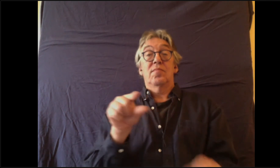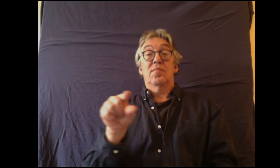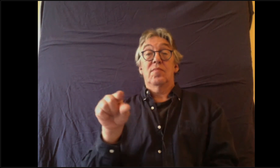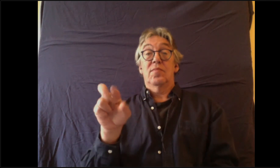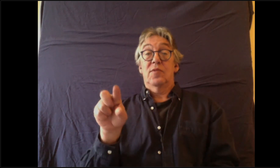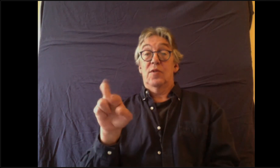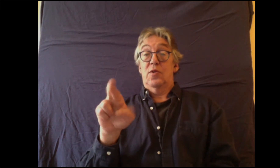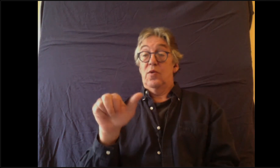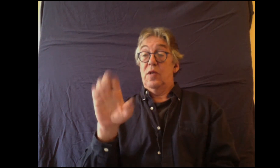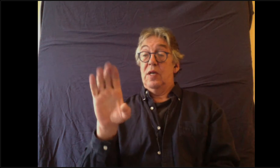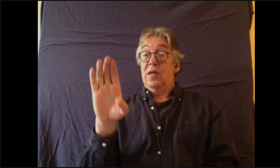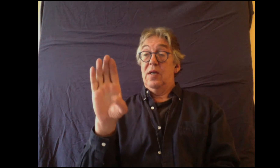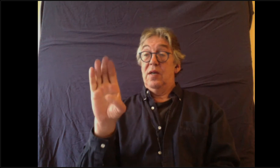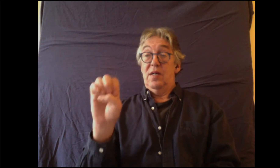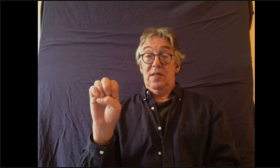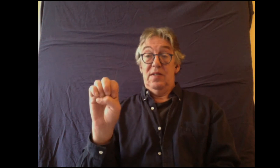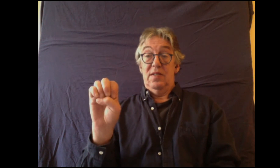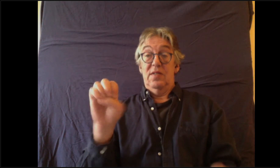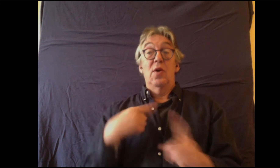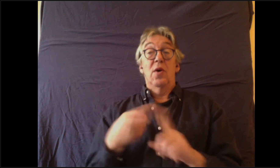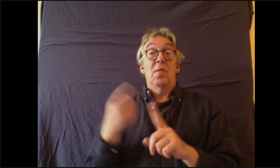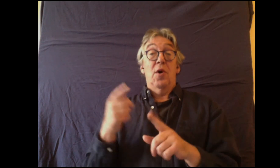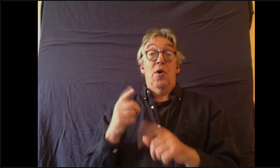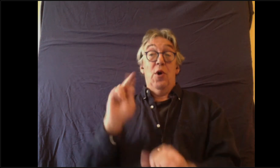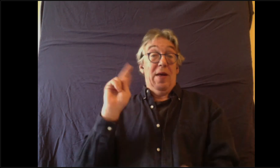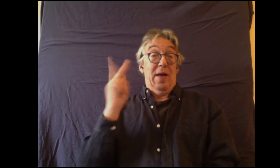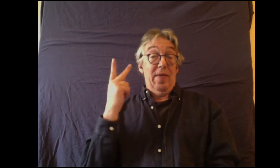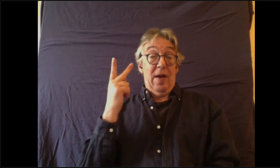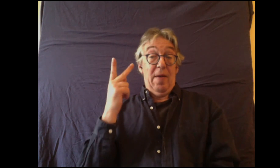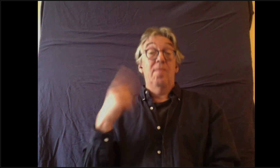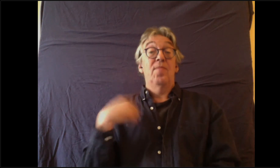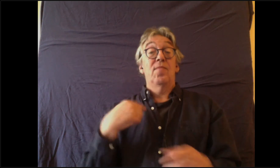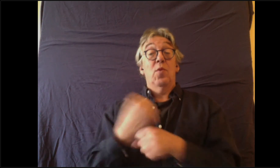I work with an organization called Women Challenged to Challenge (WCC).